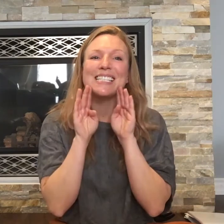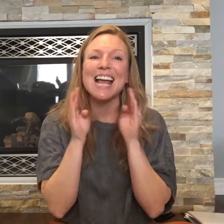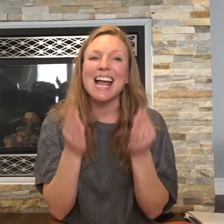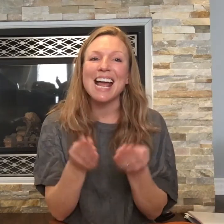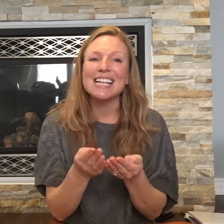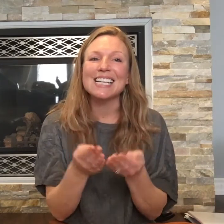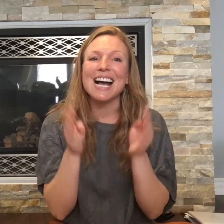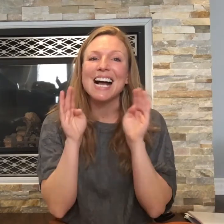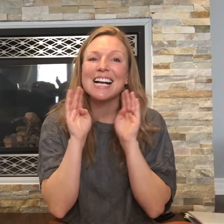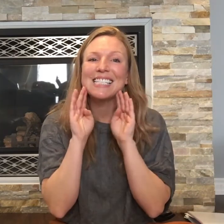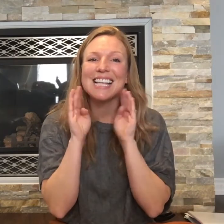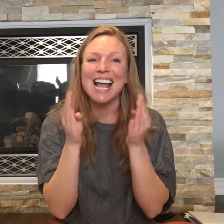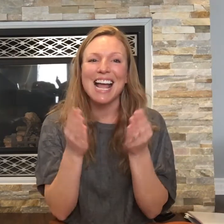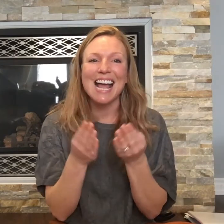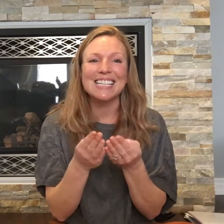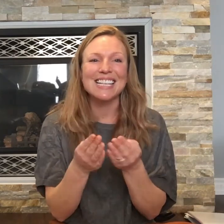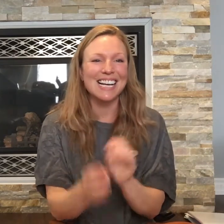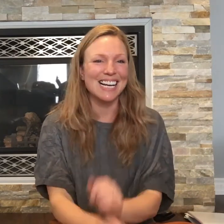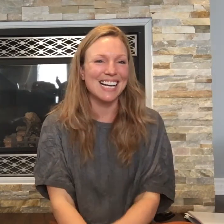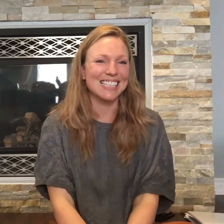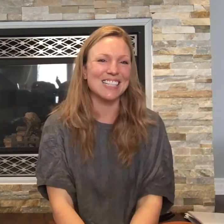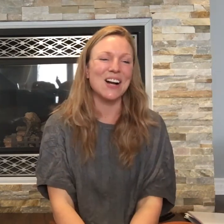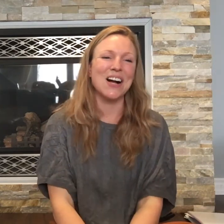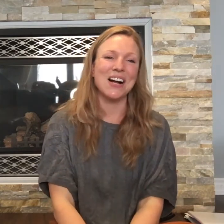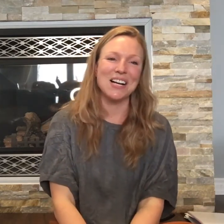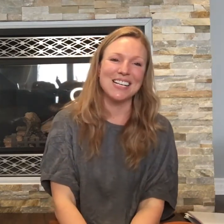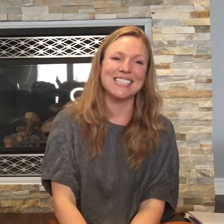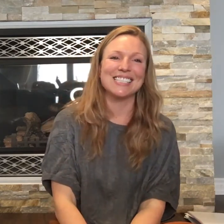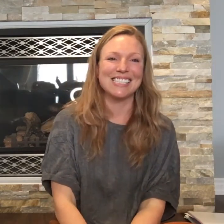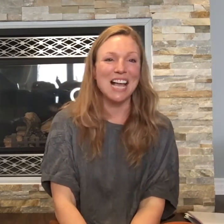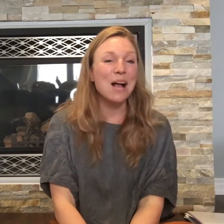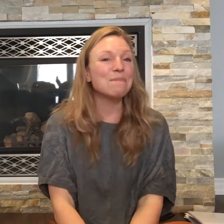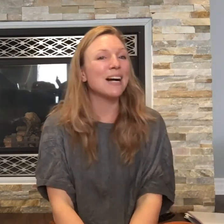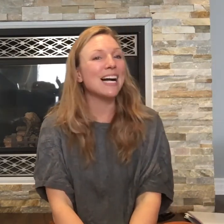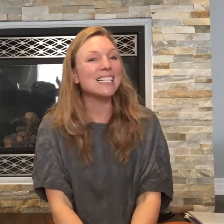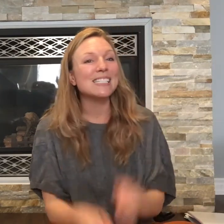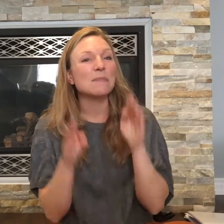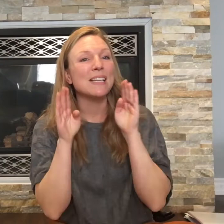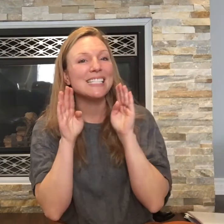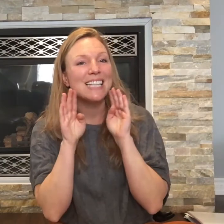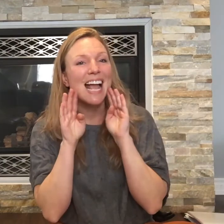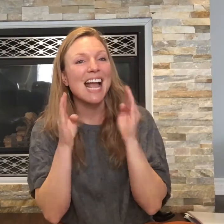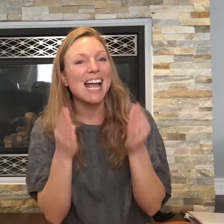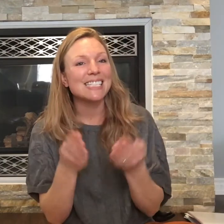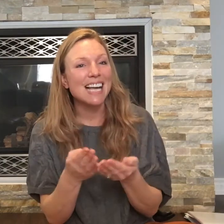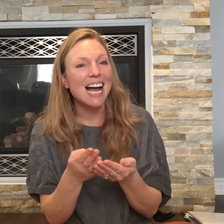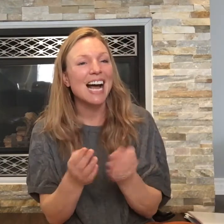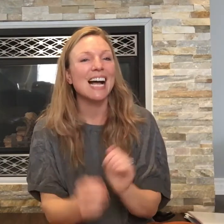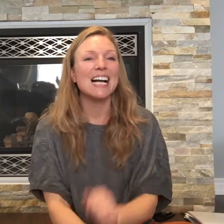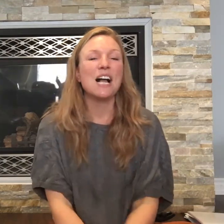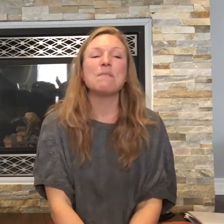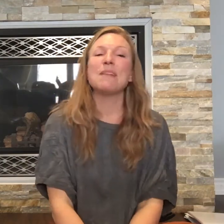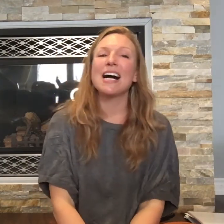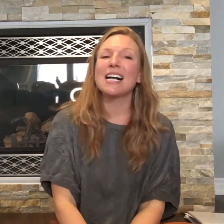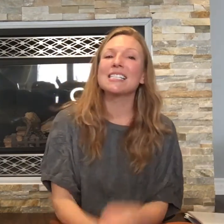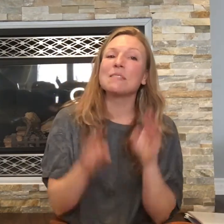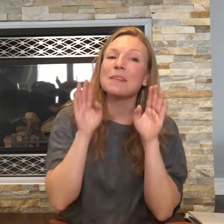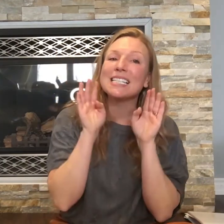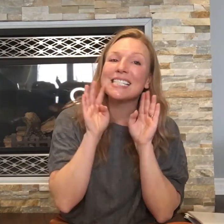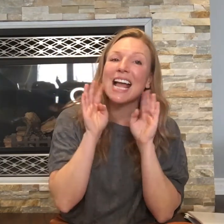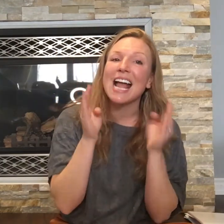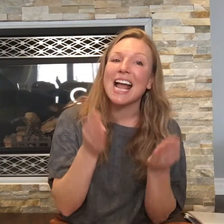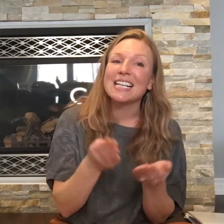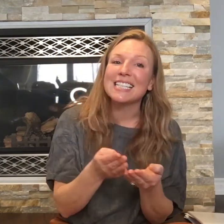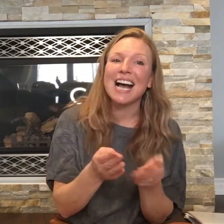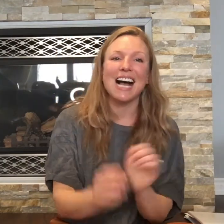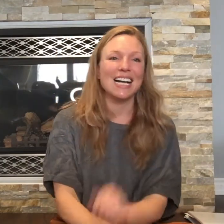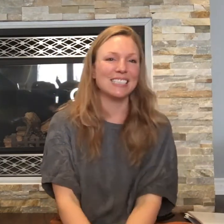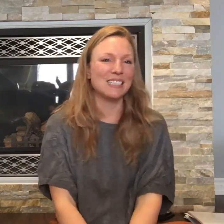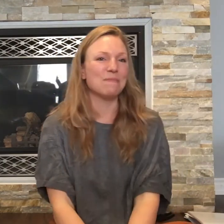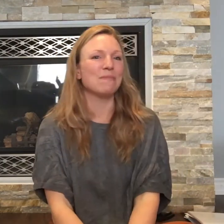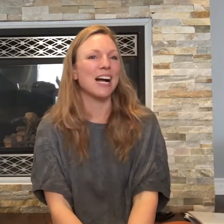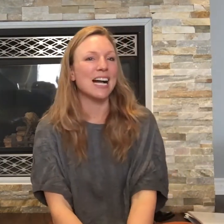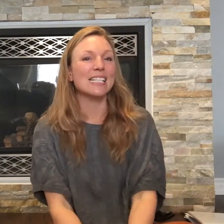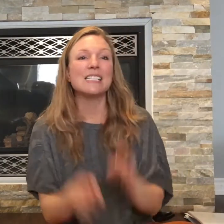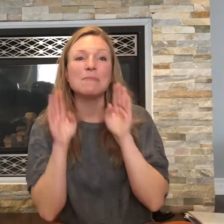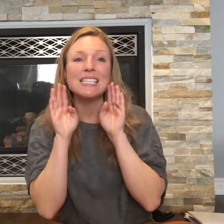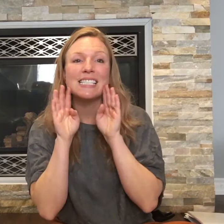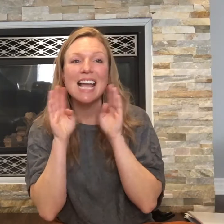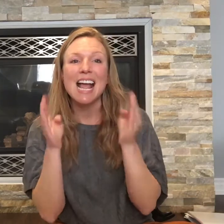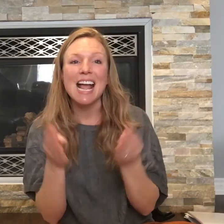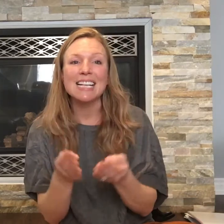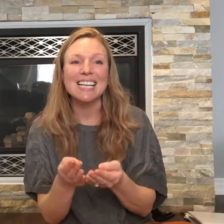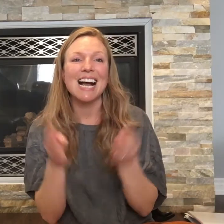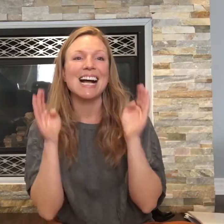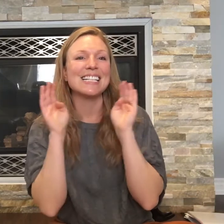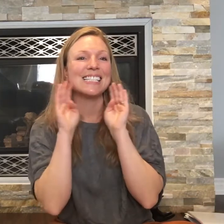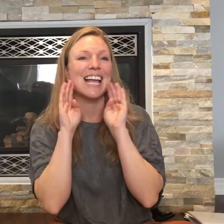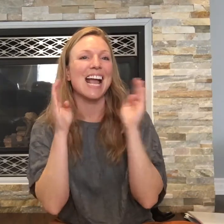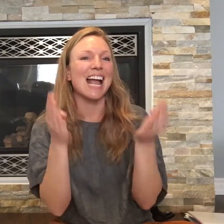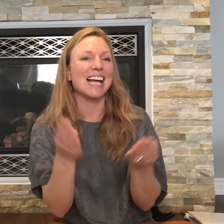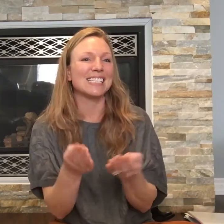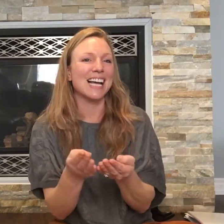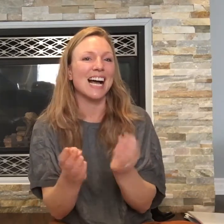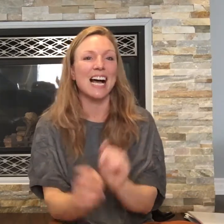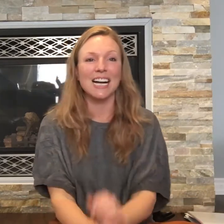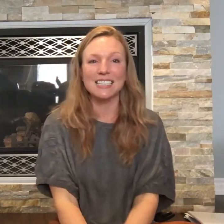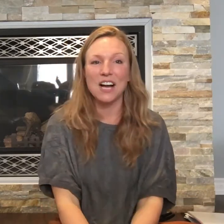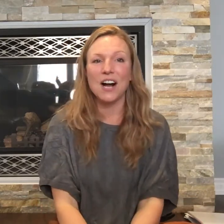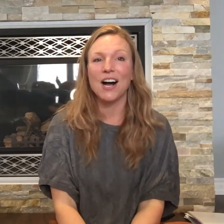a suit that's RED, special NIGHT, and a beard that's WHITE.